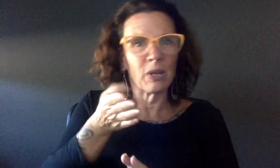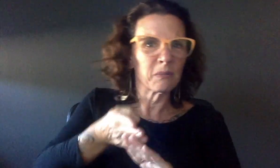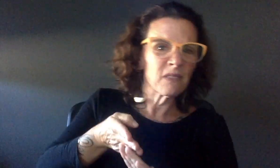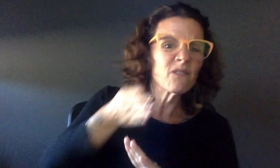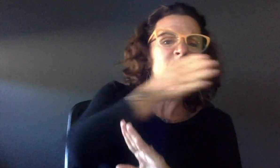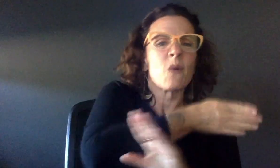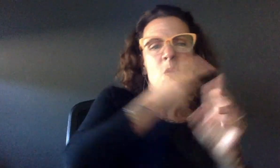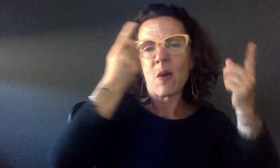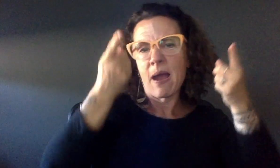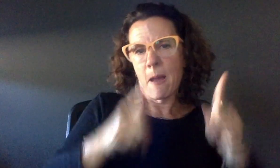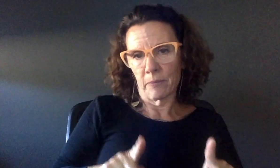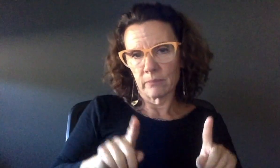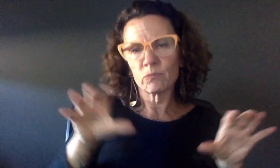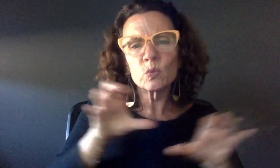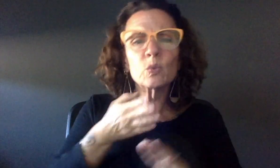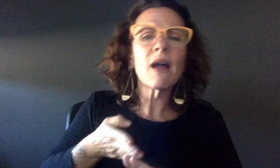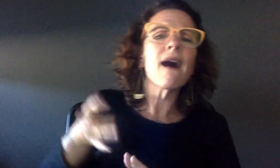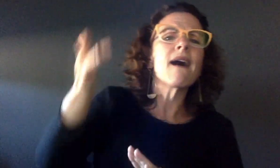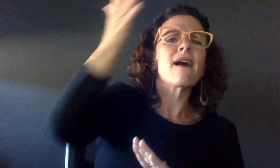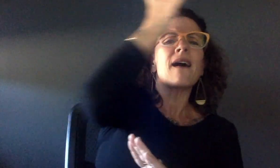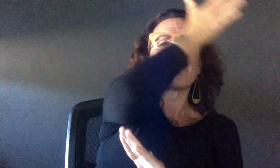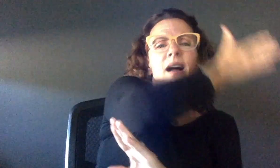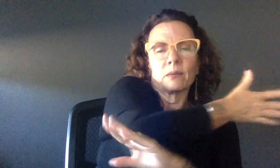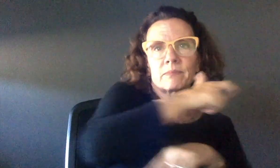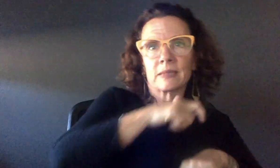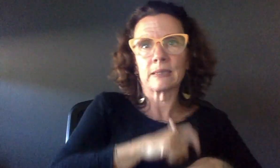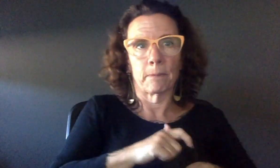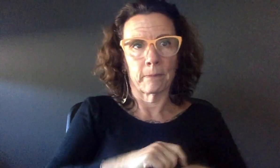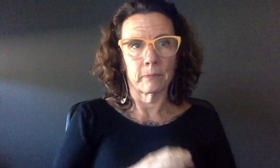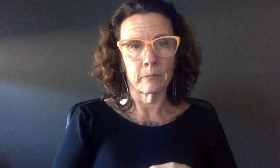in mind ahead of time.